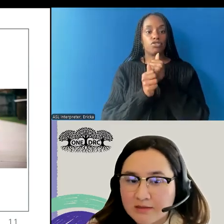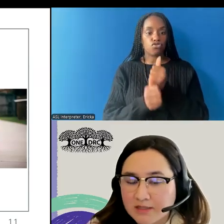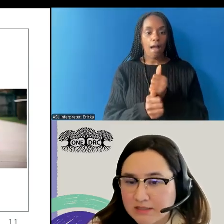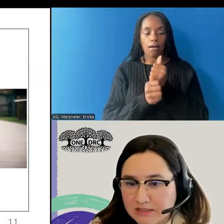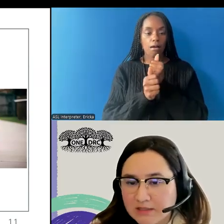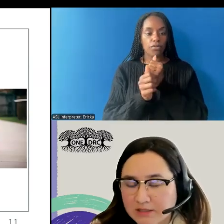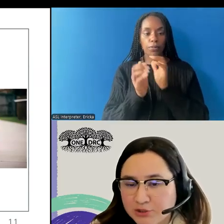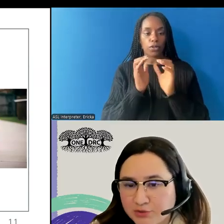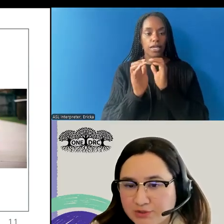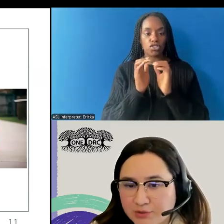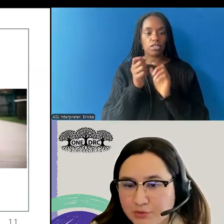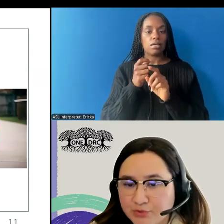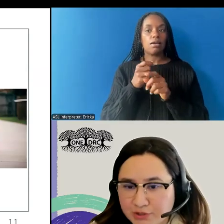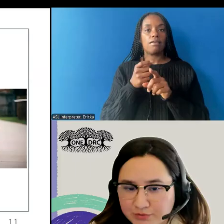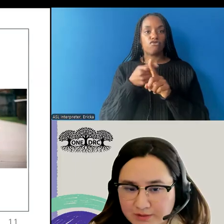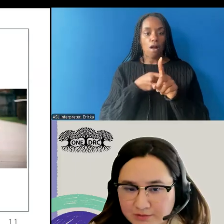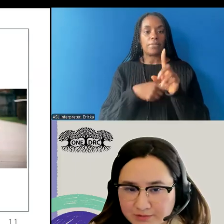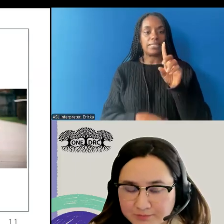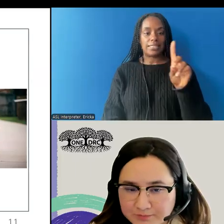that DDS issues to the regional centers.